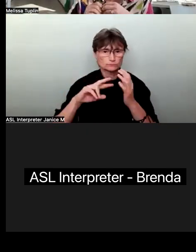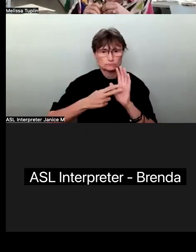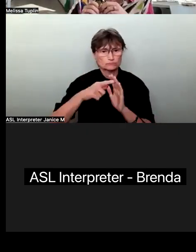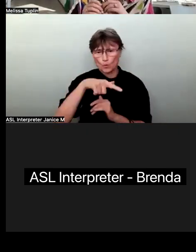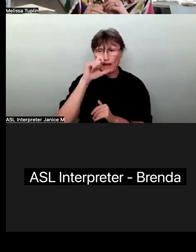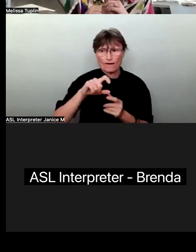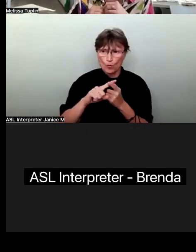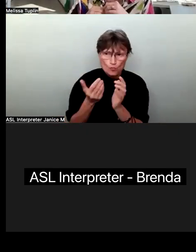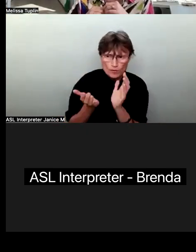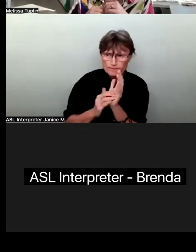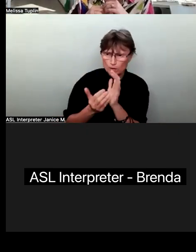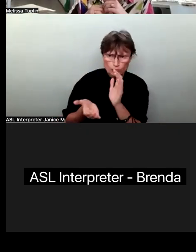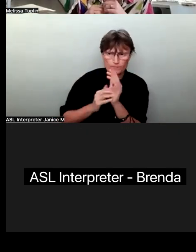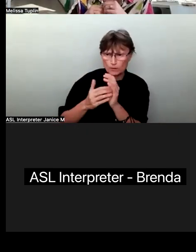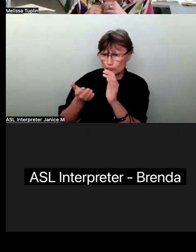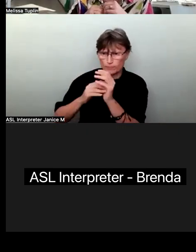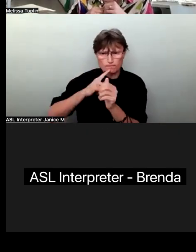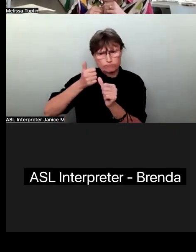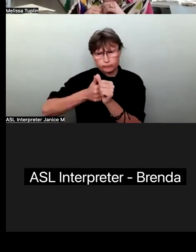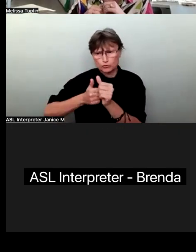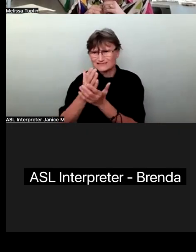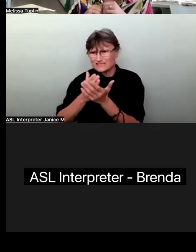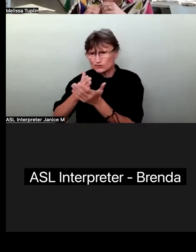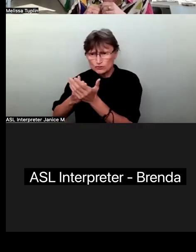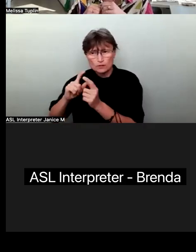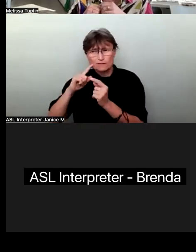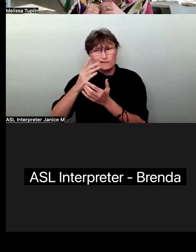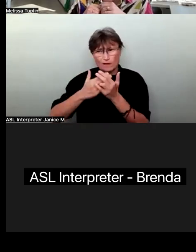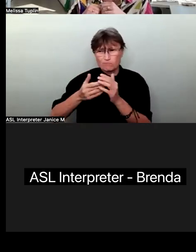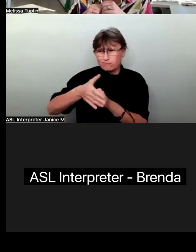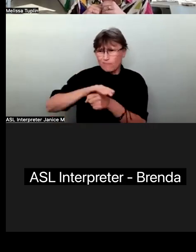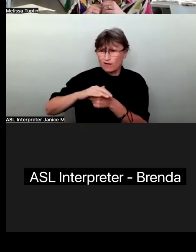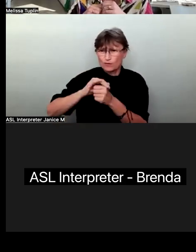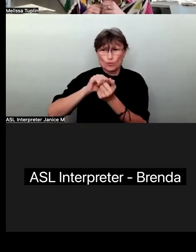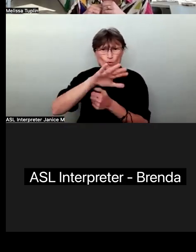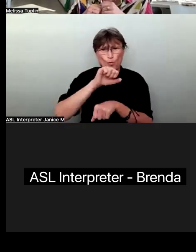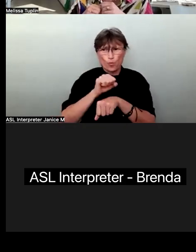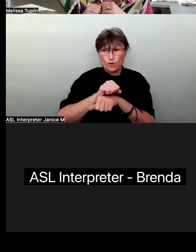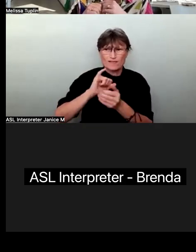in multiple sections if there are aspects of your work that respond to multiple criteria statements.